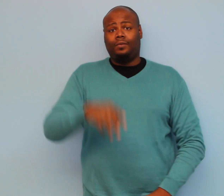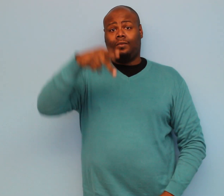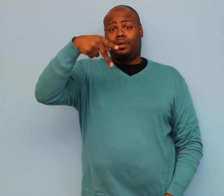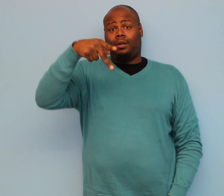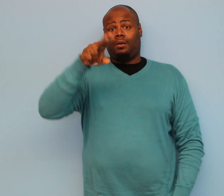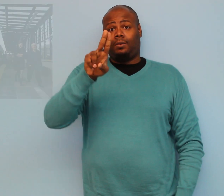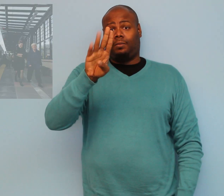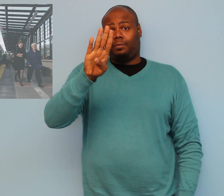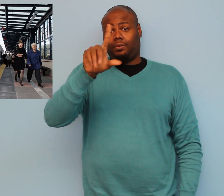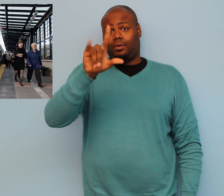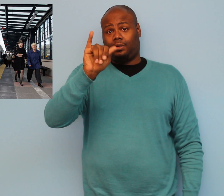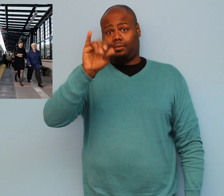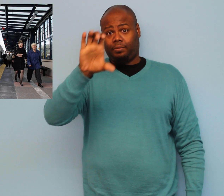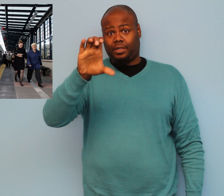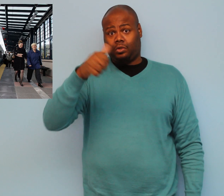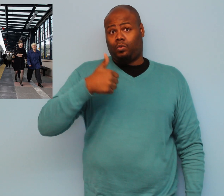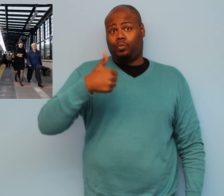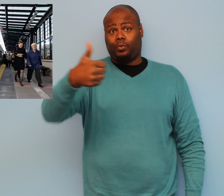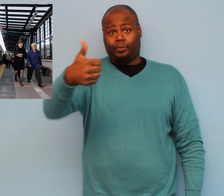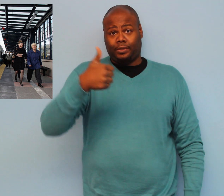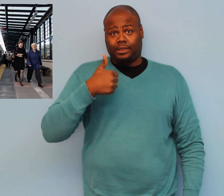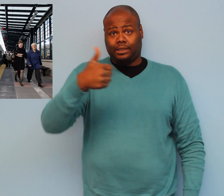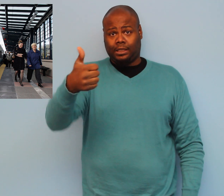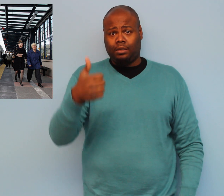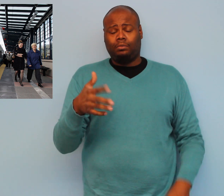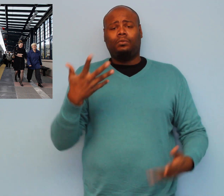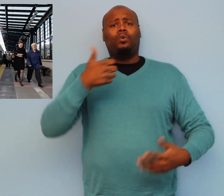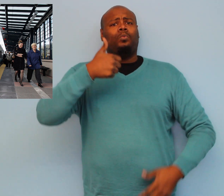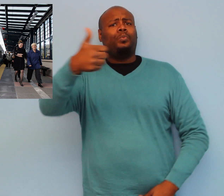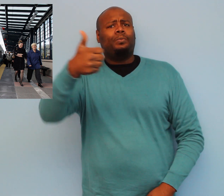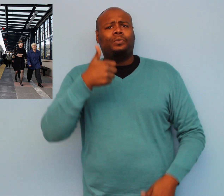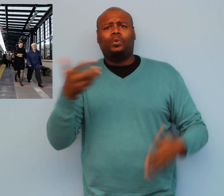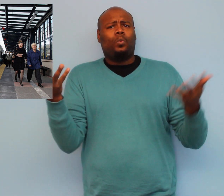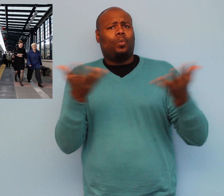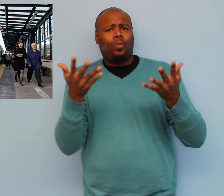What is public transportation?